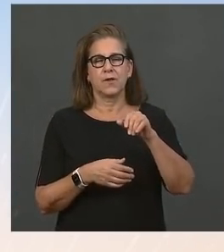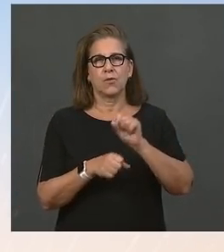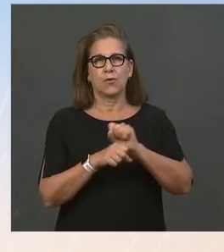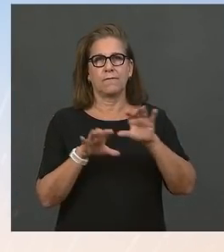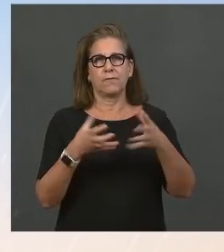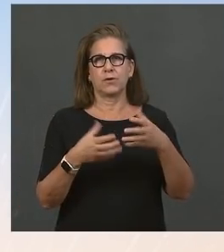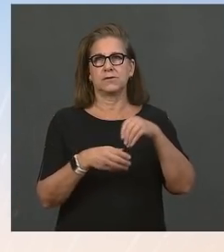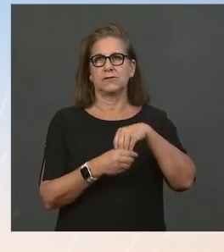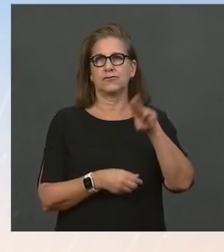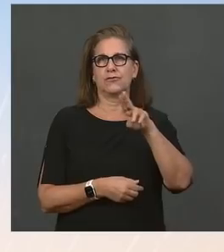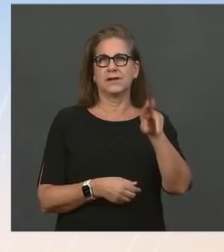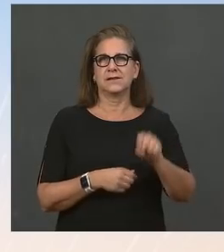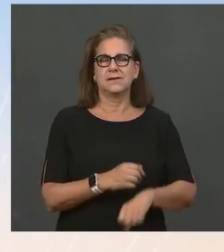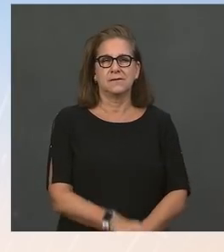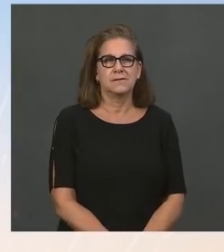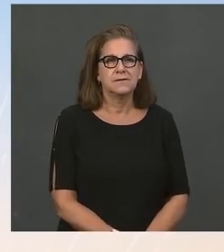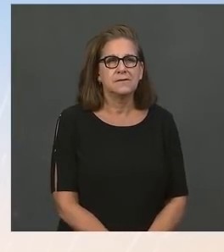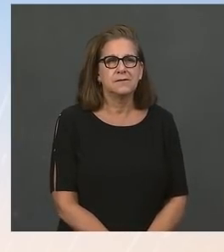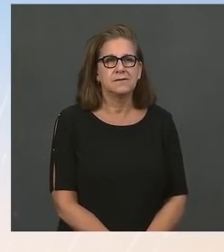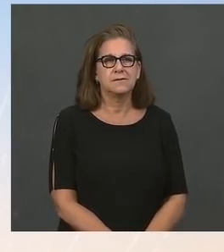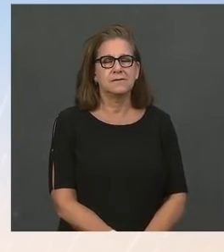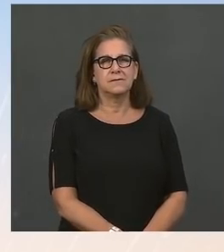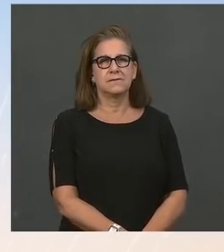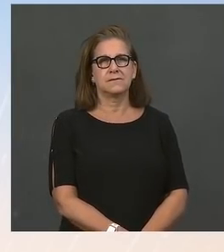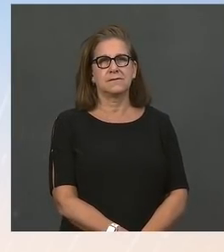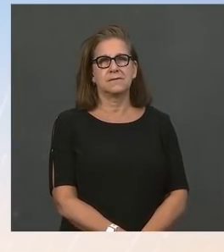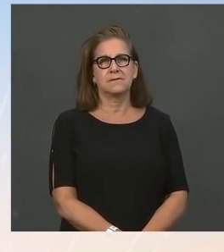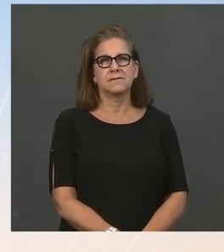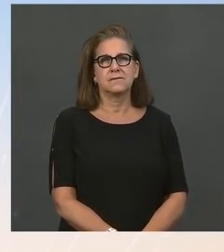I'd like to ask first about press access and then about coronavirus origins.